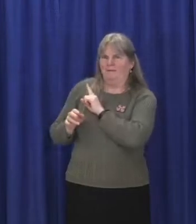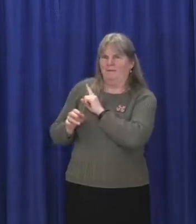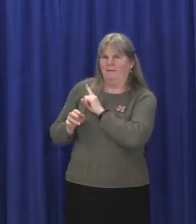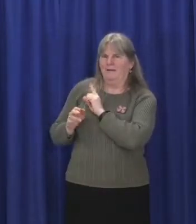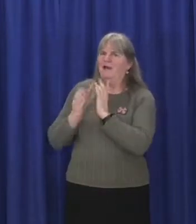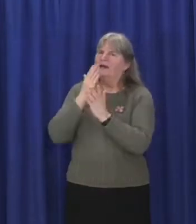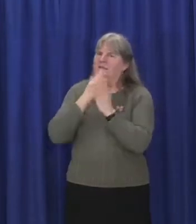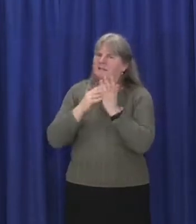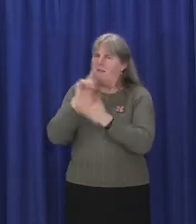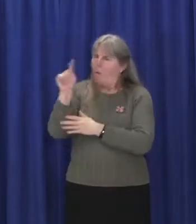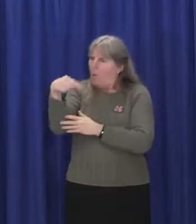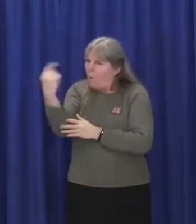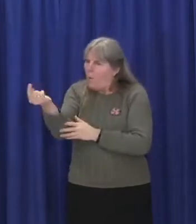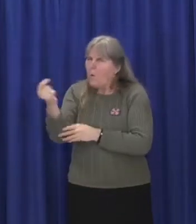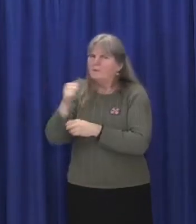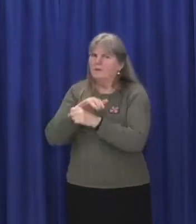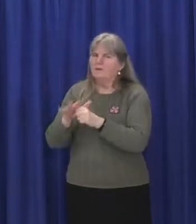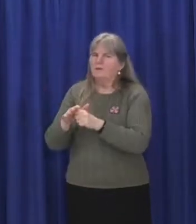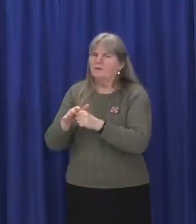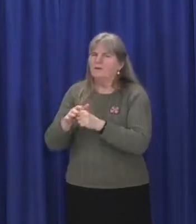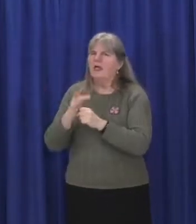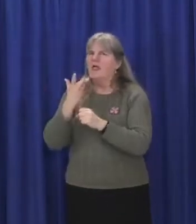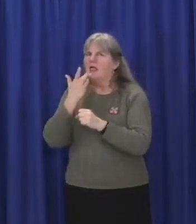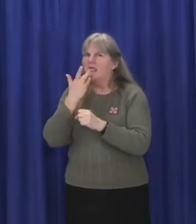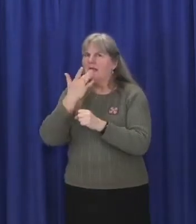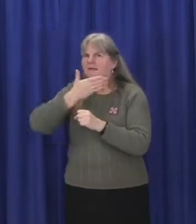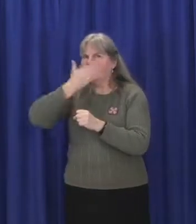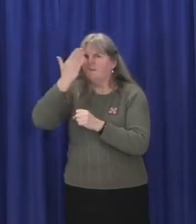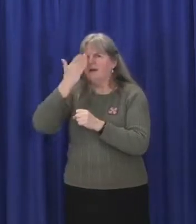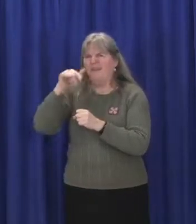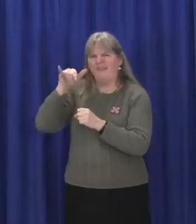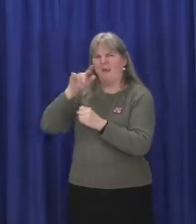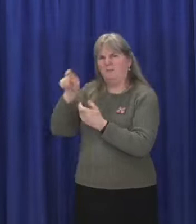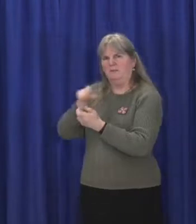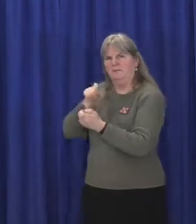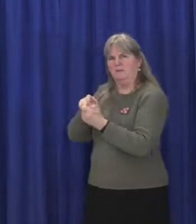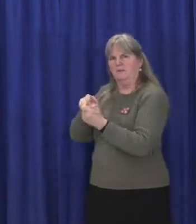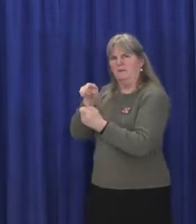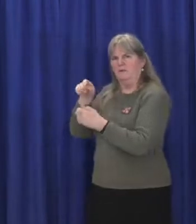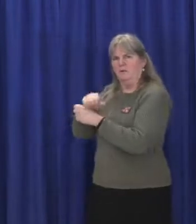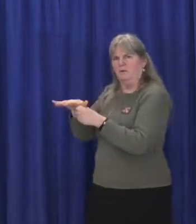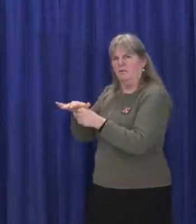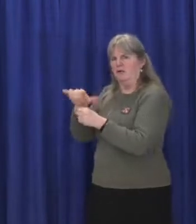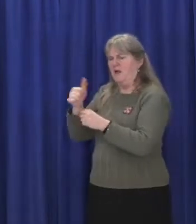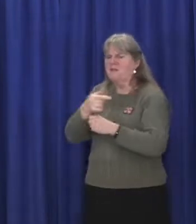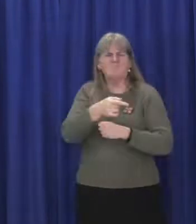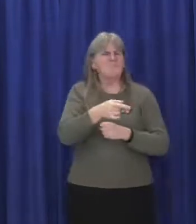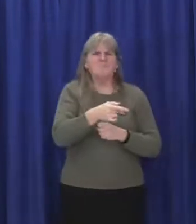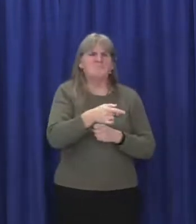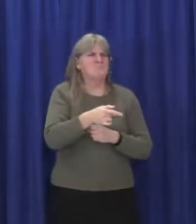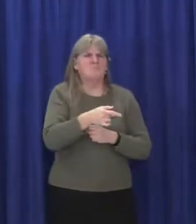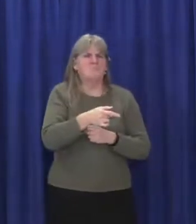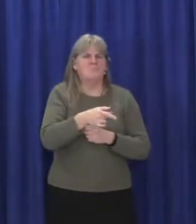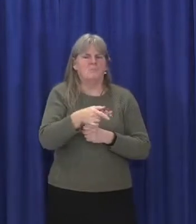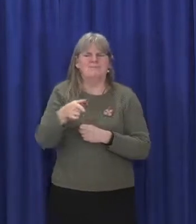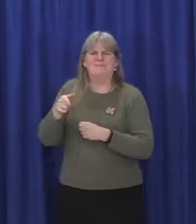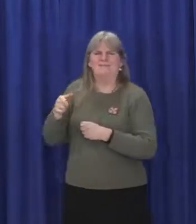COVID-19, such as loss of taste and smell. That algorithm of the red symptoms and the yellow